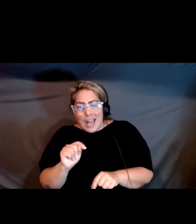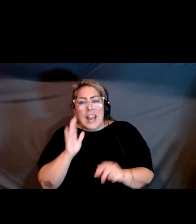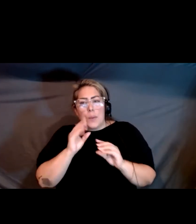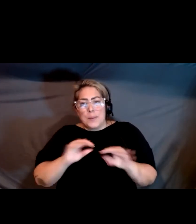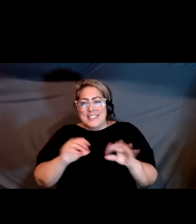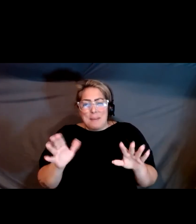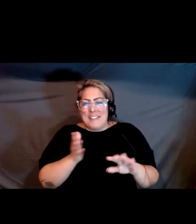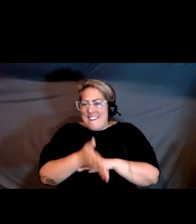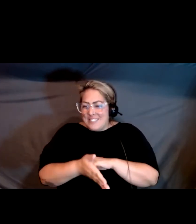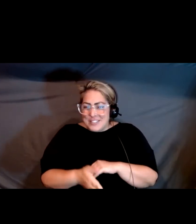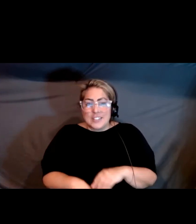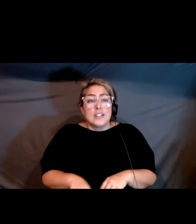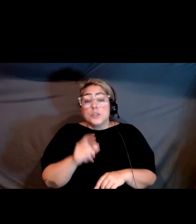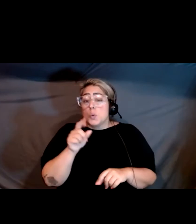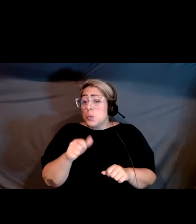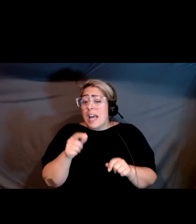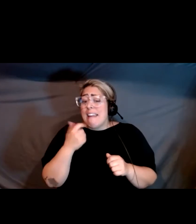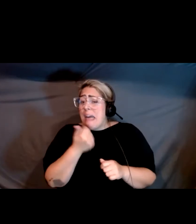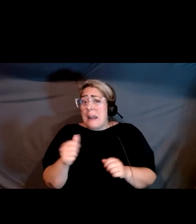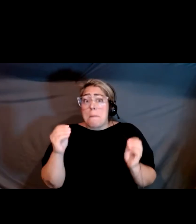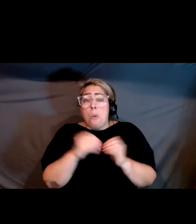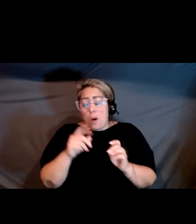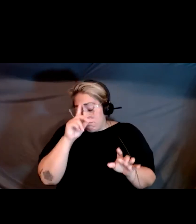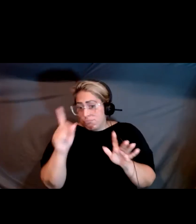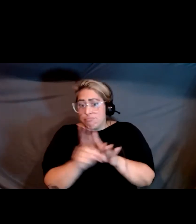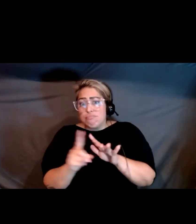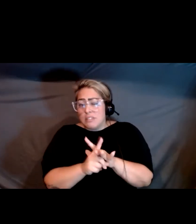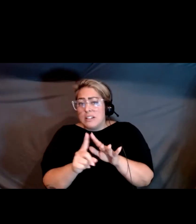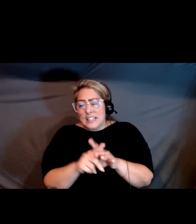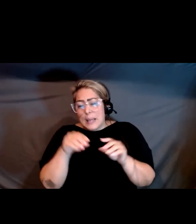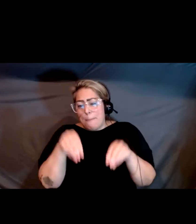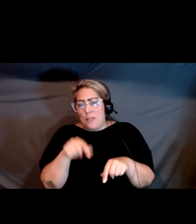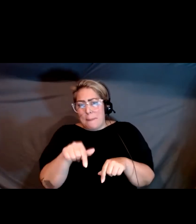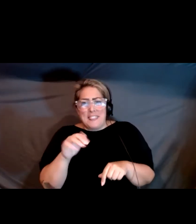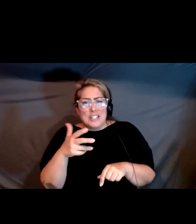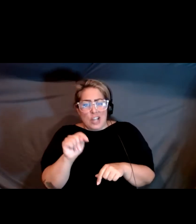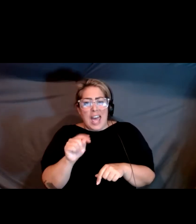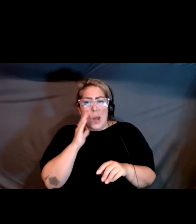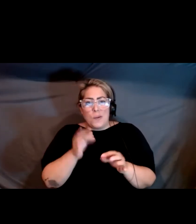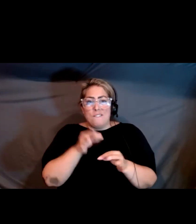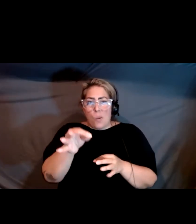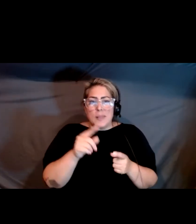afterwards. You can drop them directly into the chat and say question for Gonzalo and we will collect those.